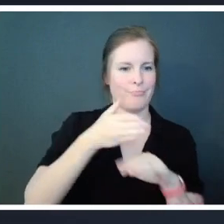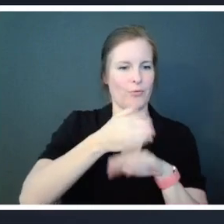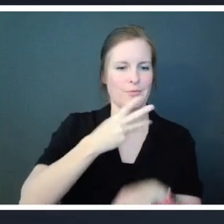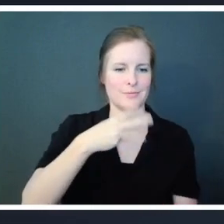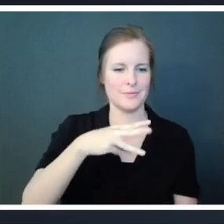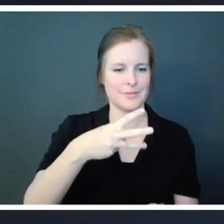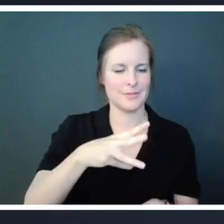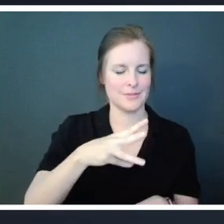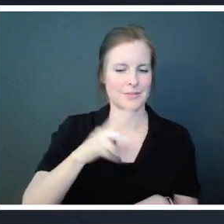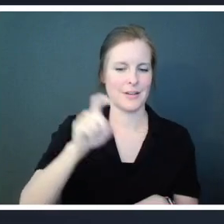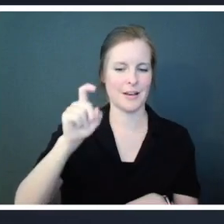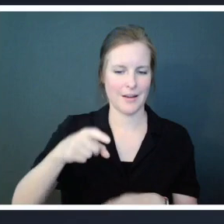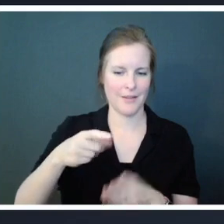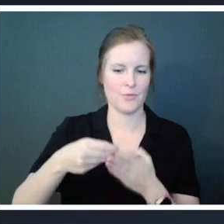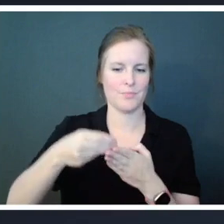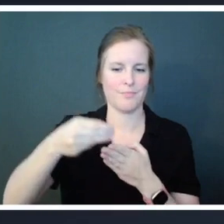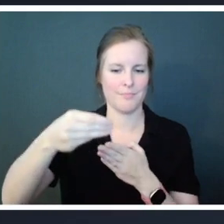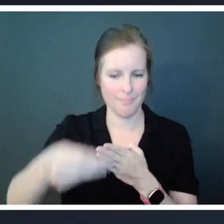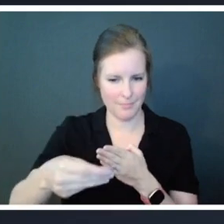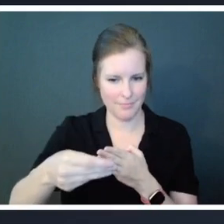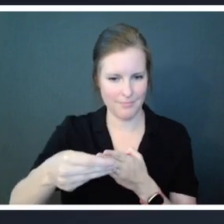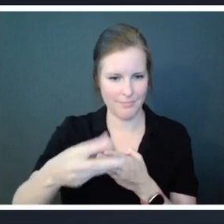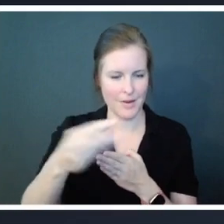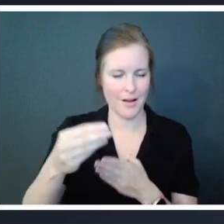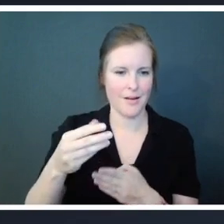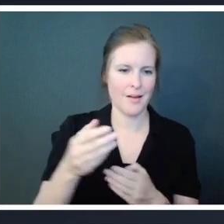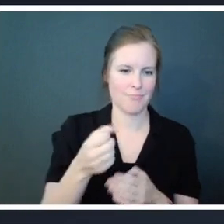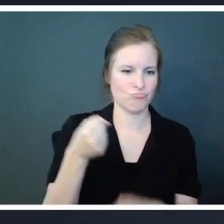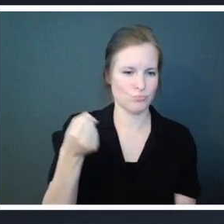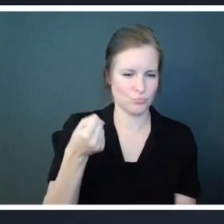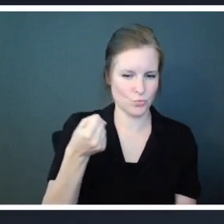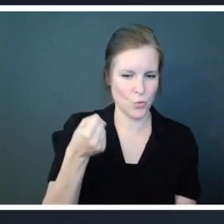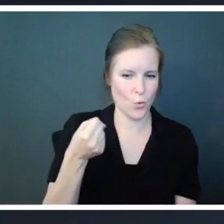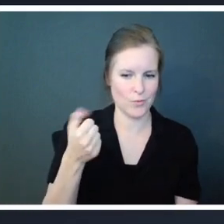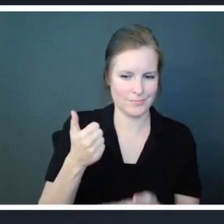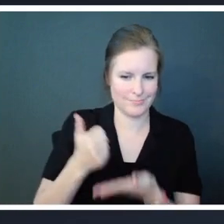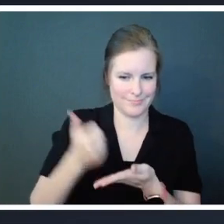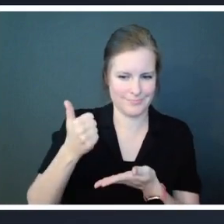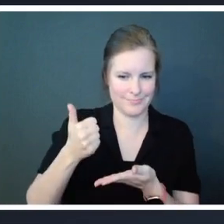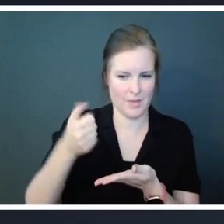a hunting license. Now that might seem kind of counterintuitive to a session on climate